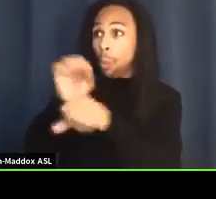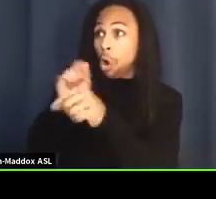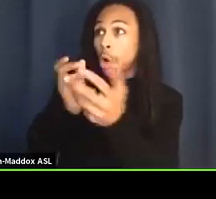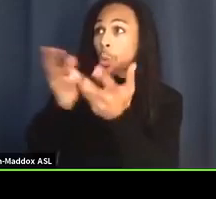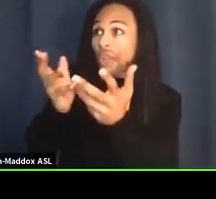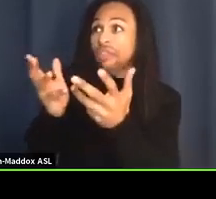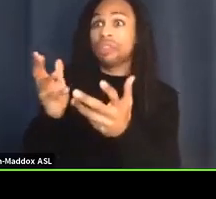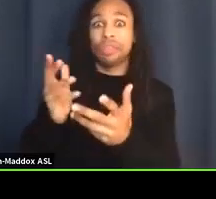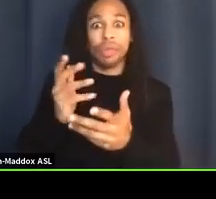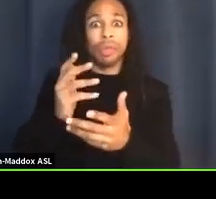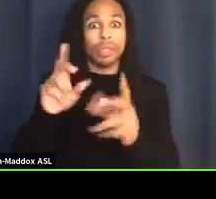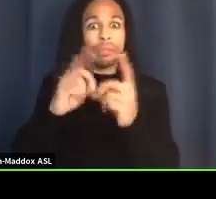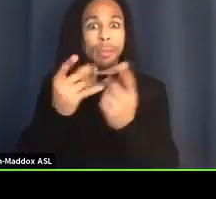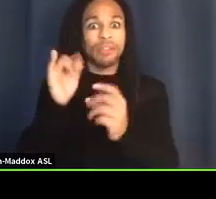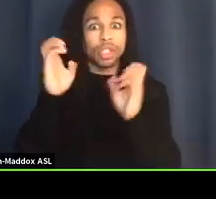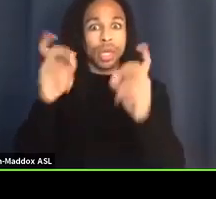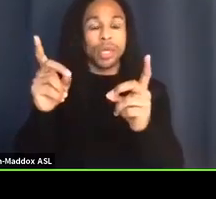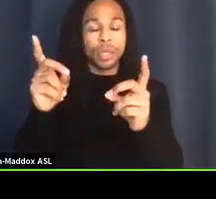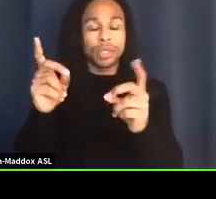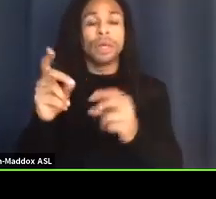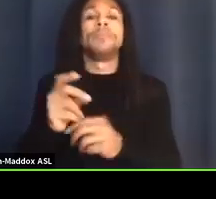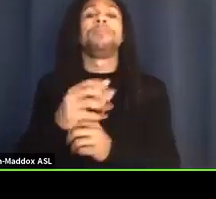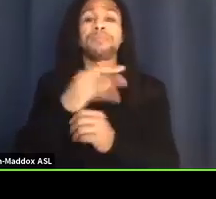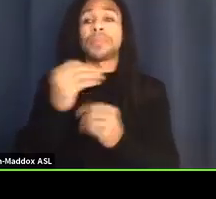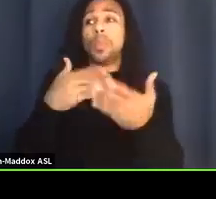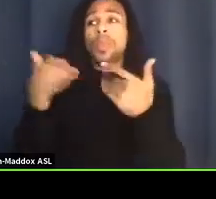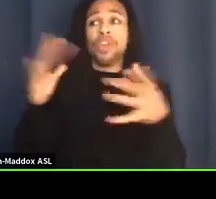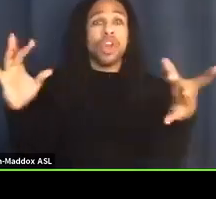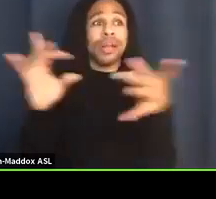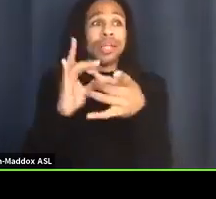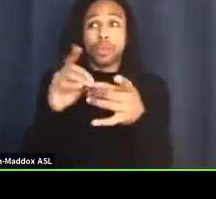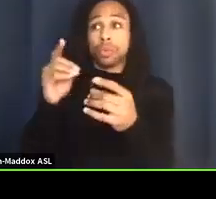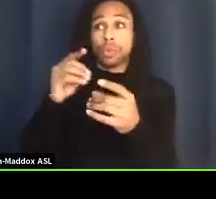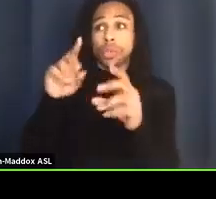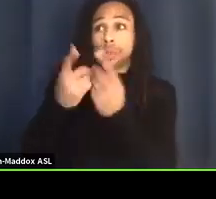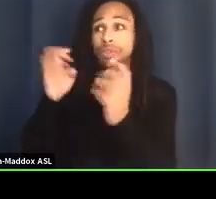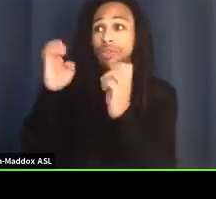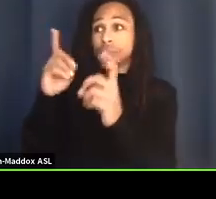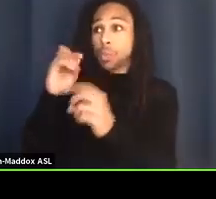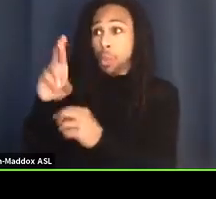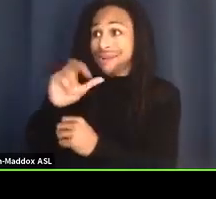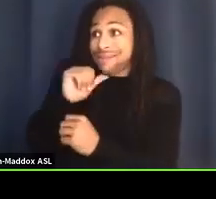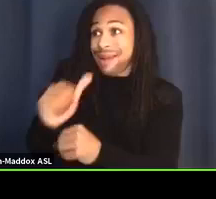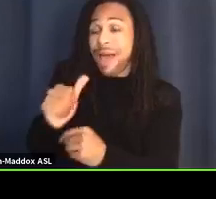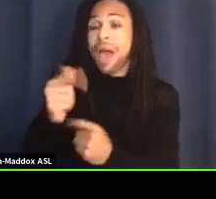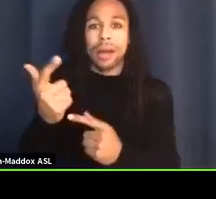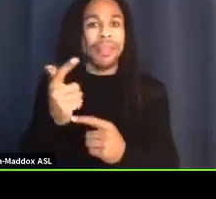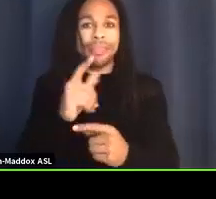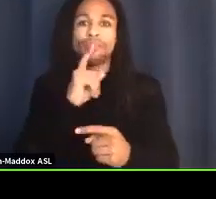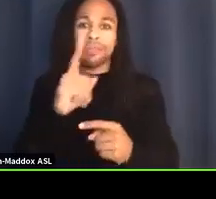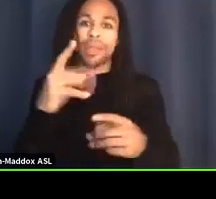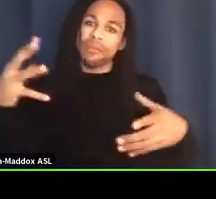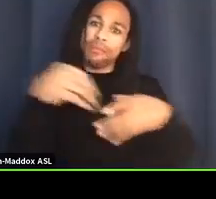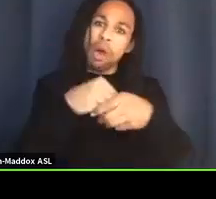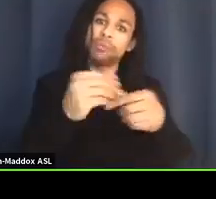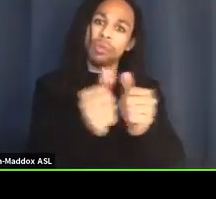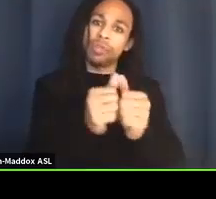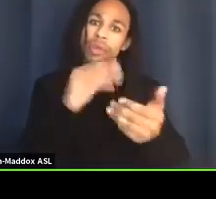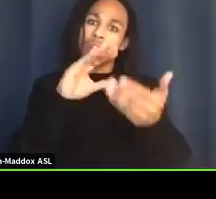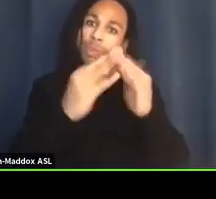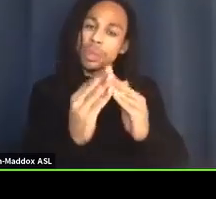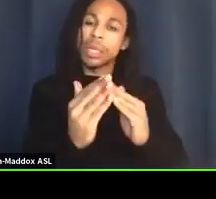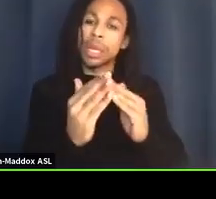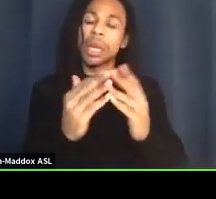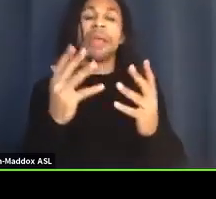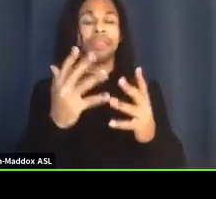cuts of this size and when the department policies are triggered, what happens is there